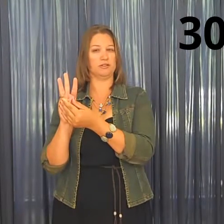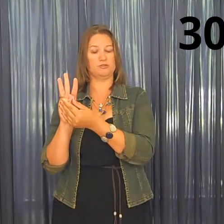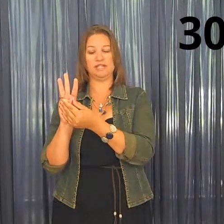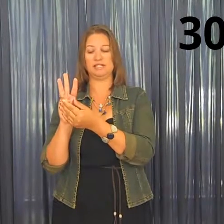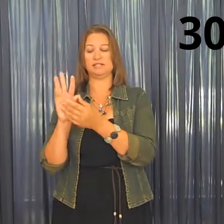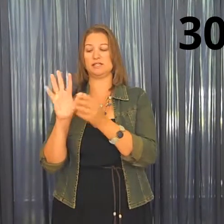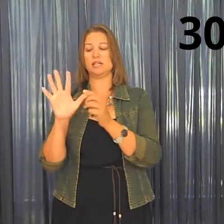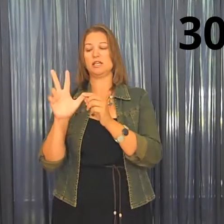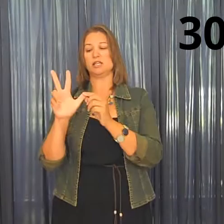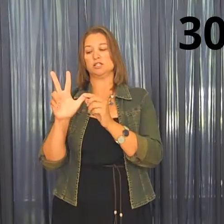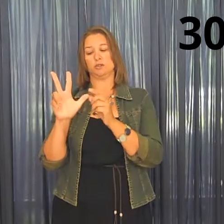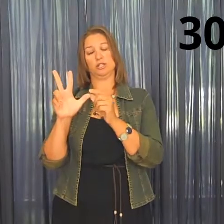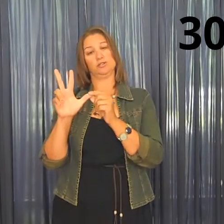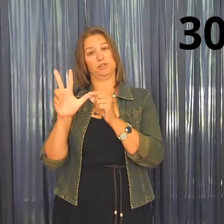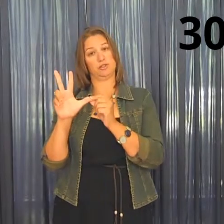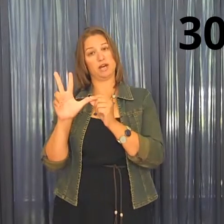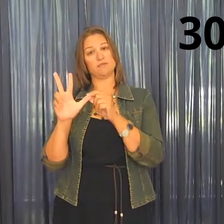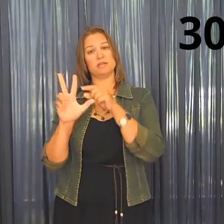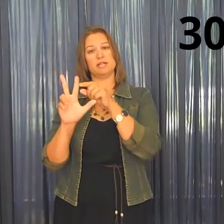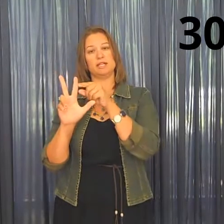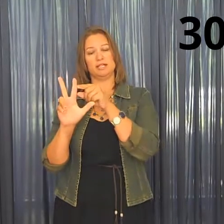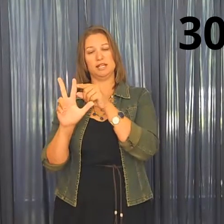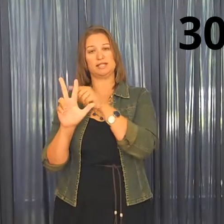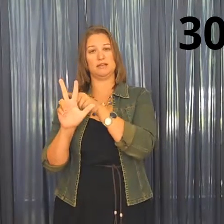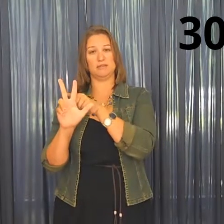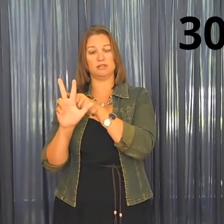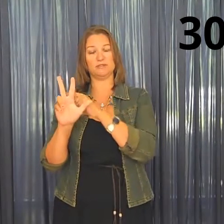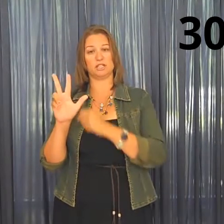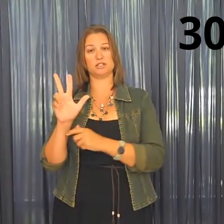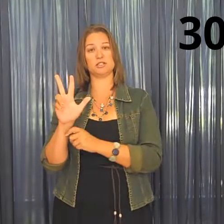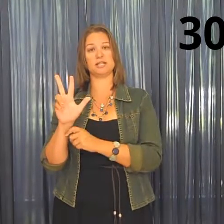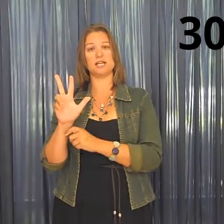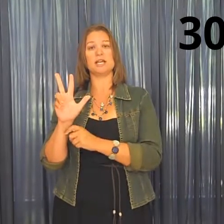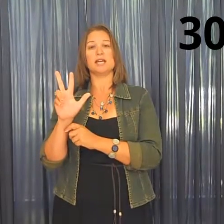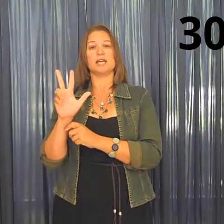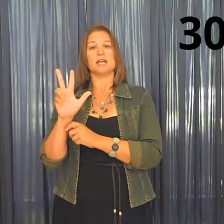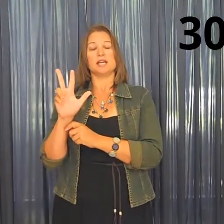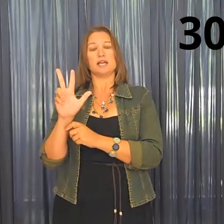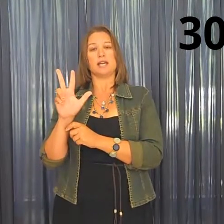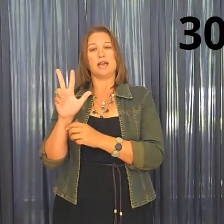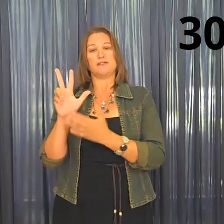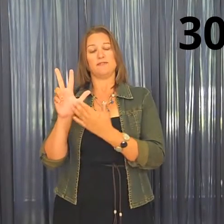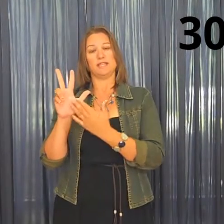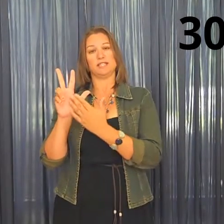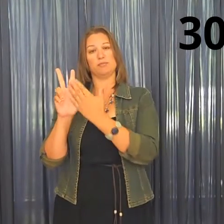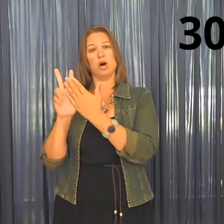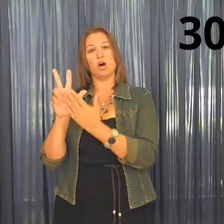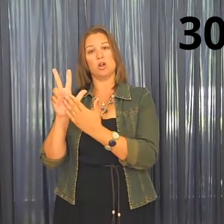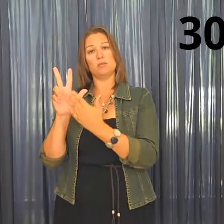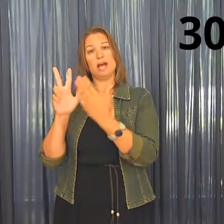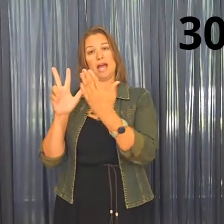other meanings. So we are going to use our thumb, index, and middle fingers, face the palm